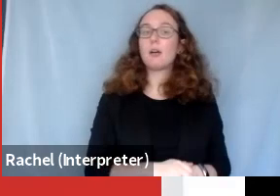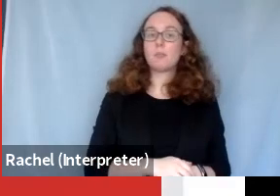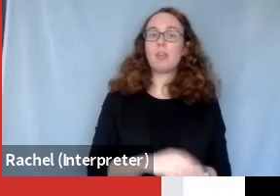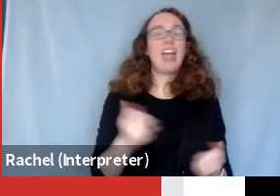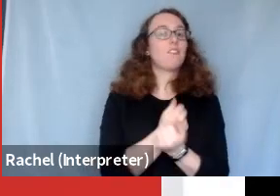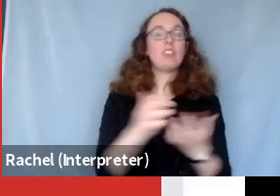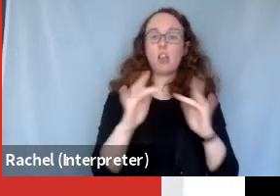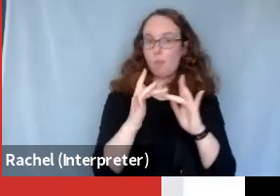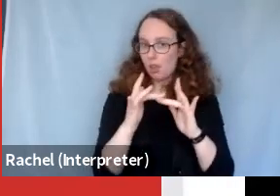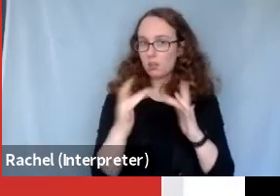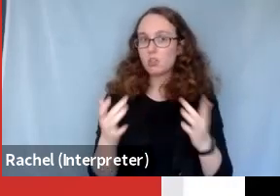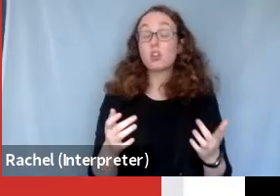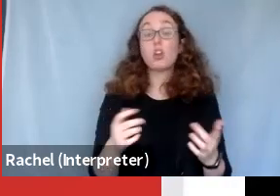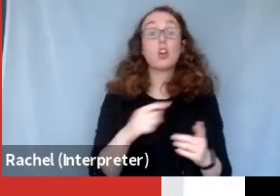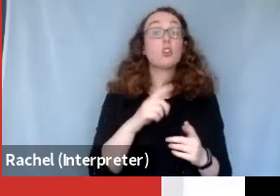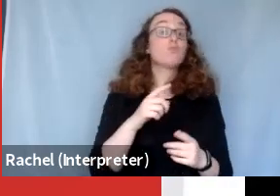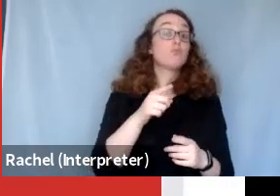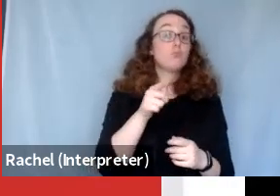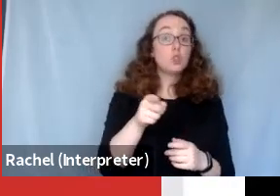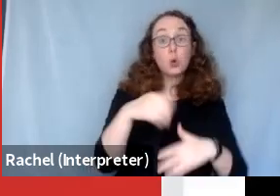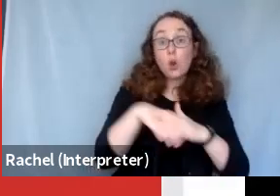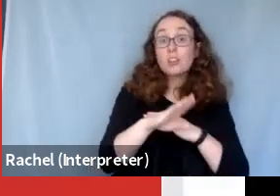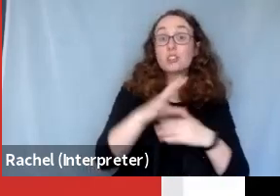to the Student Activities Office is to pick it up.